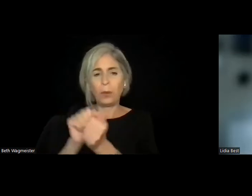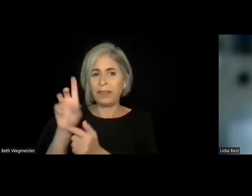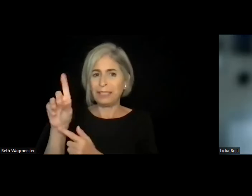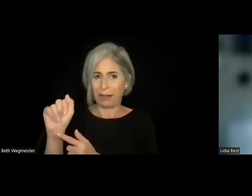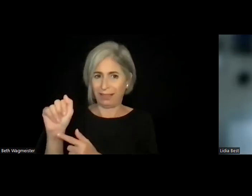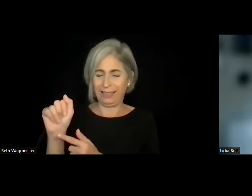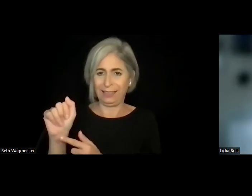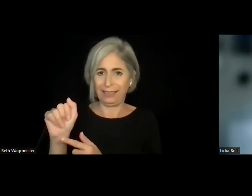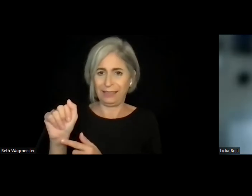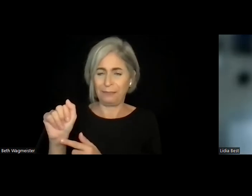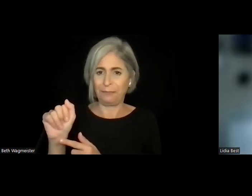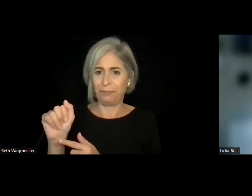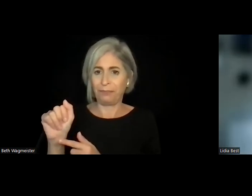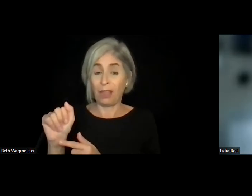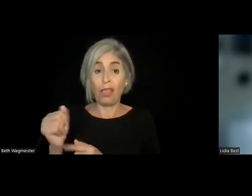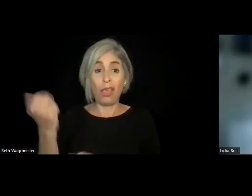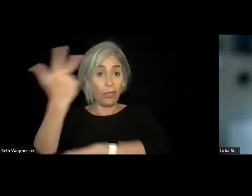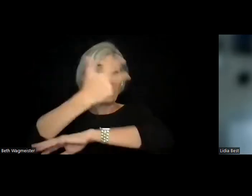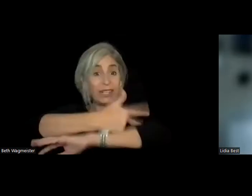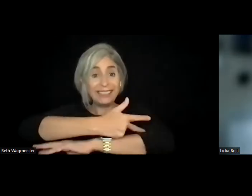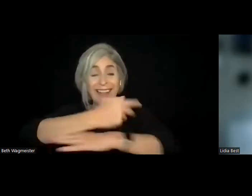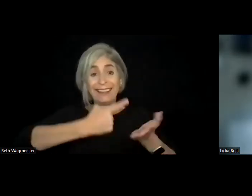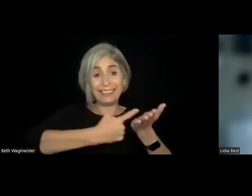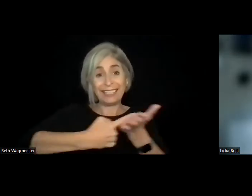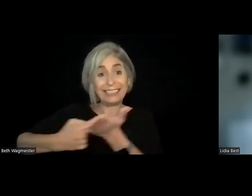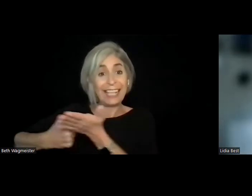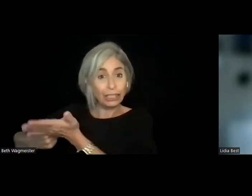do not dib rattily exclude Persons with Disabilities